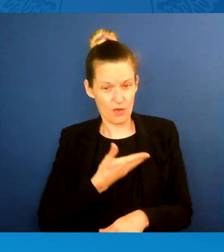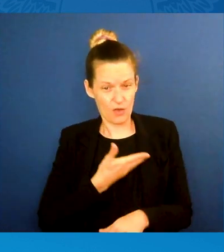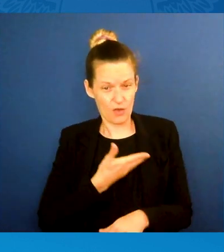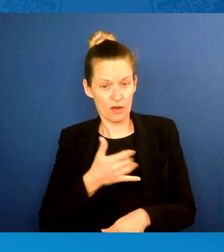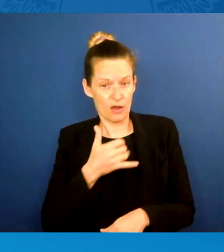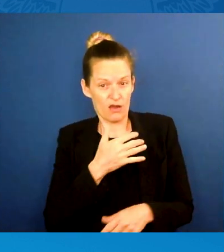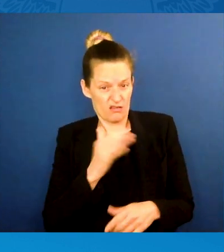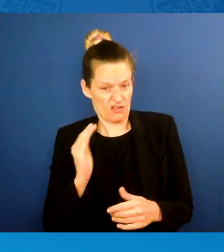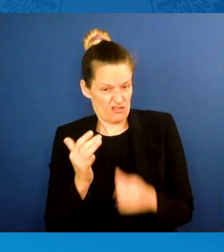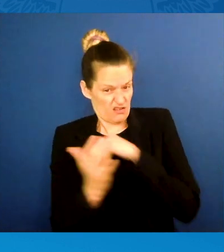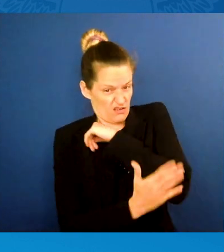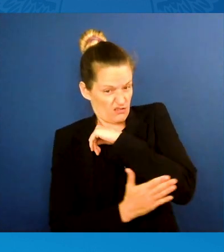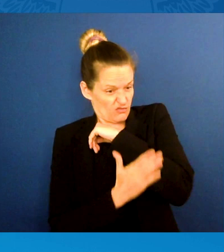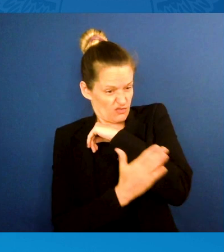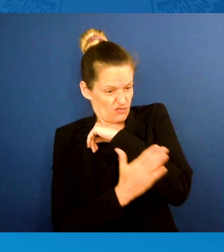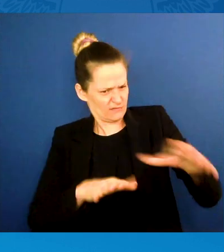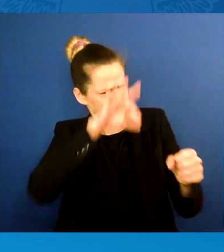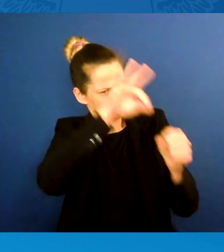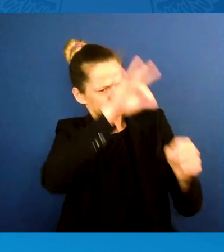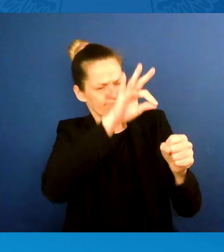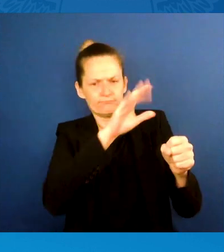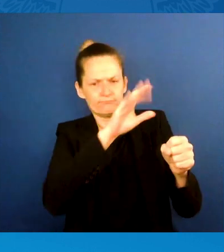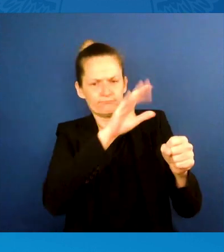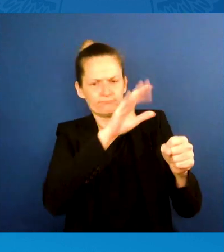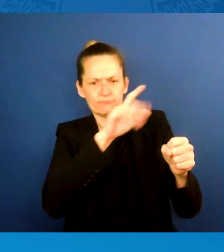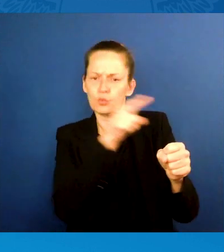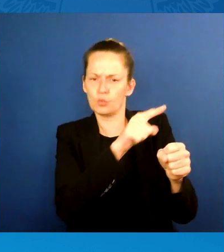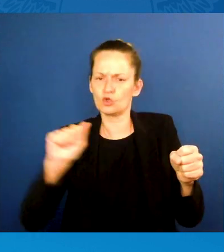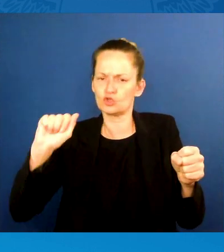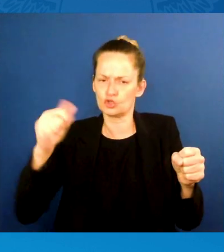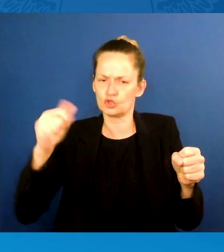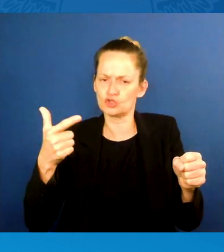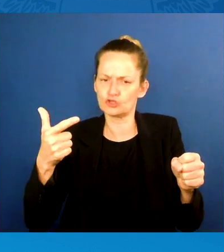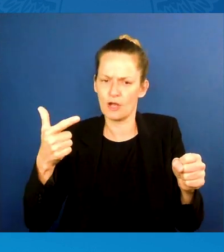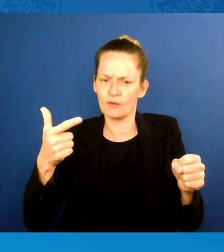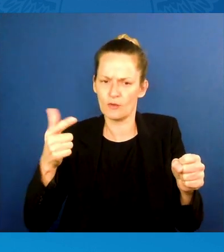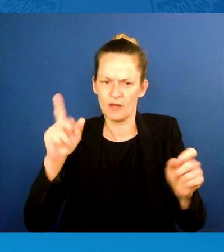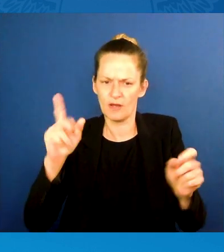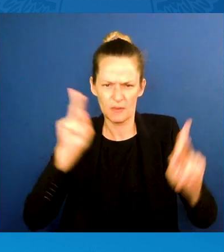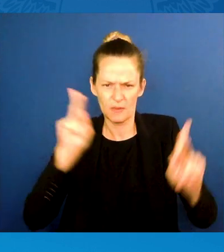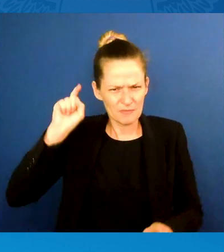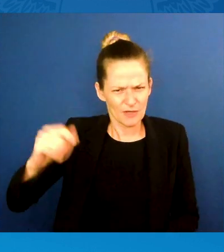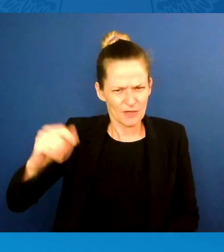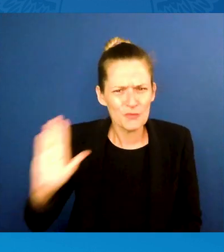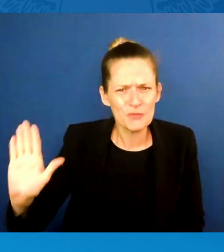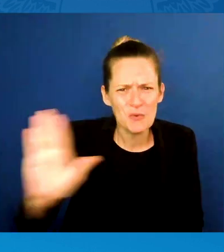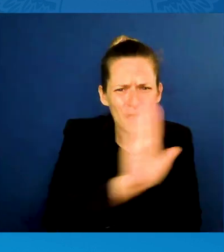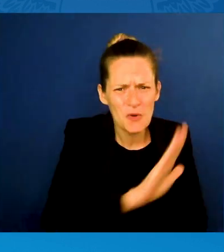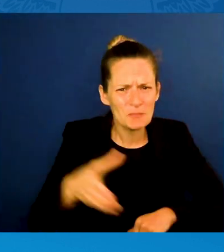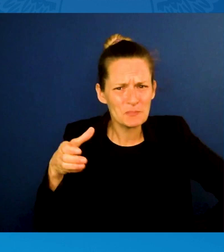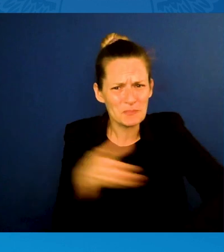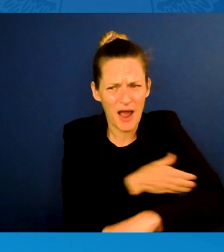to know the power that they have to -- to have an impact on how the laws of their state